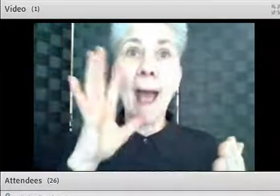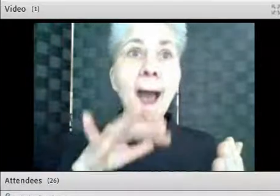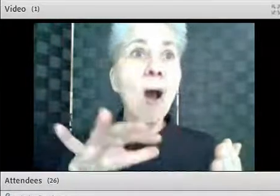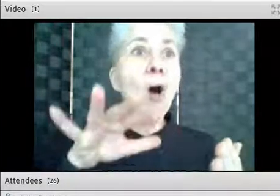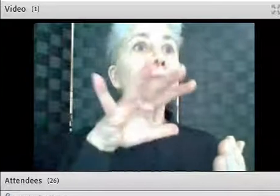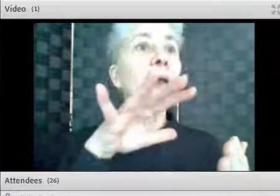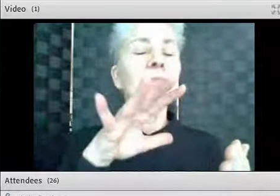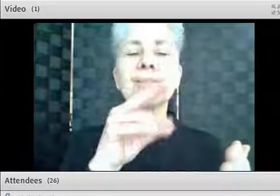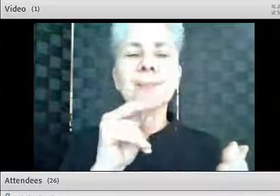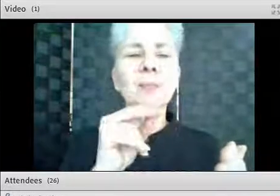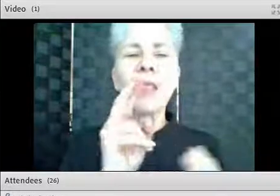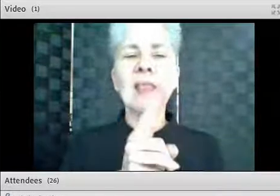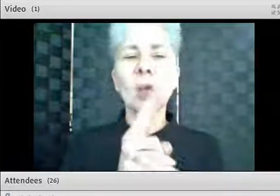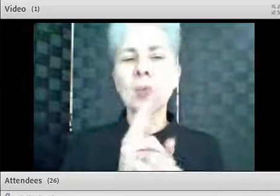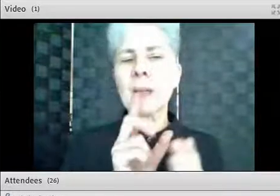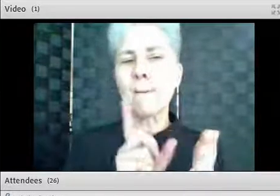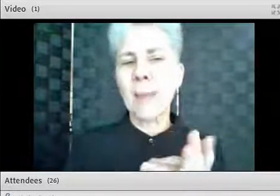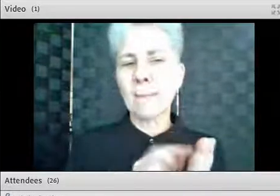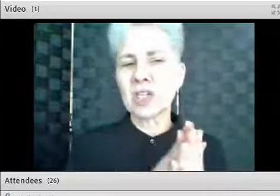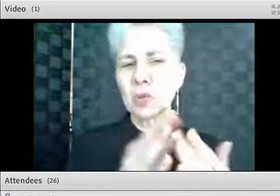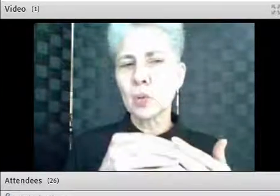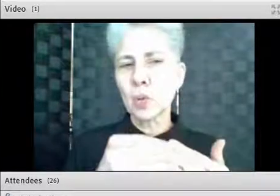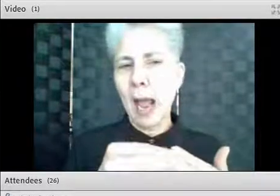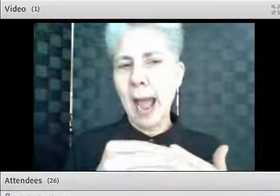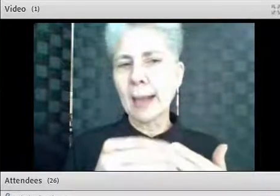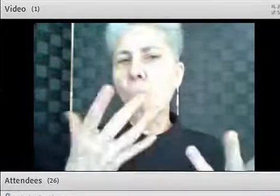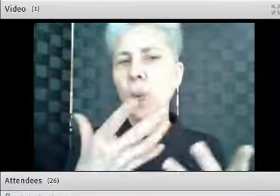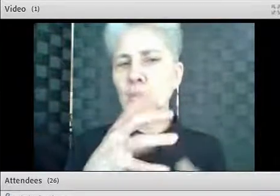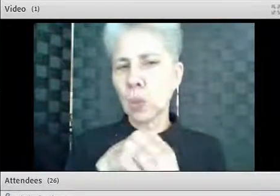to guide them on what to include. It is hierarchical,